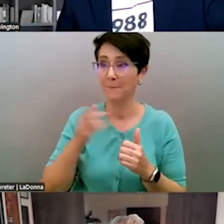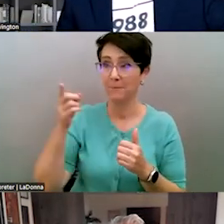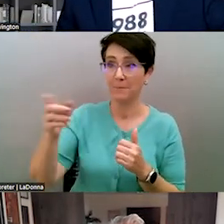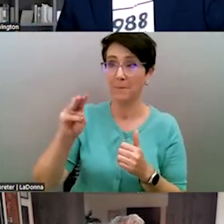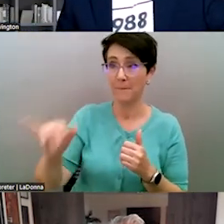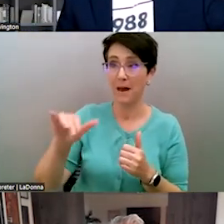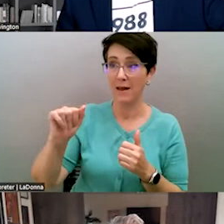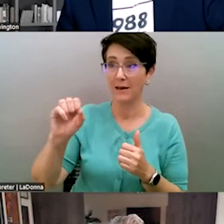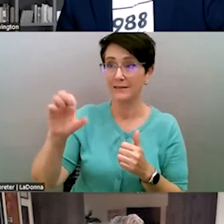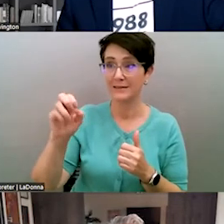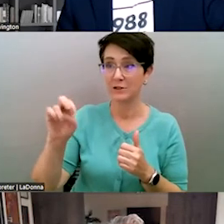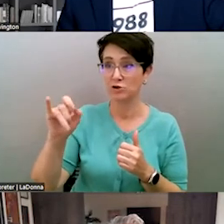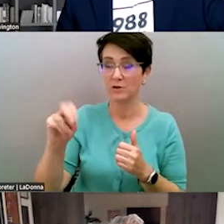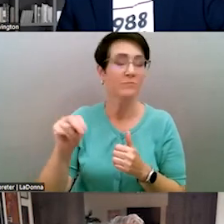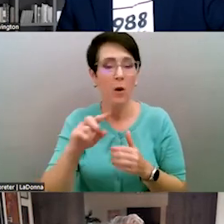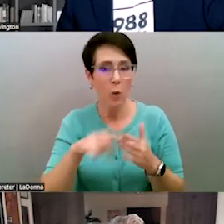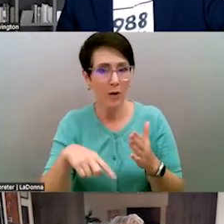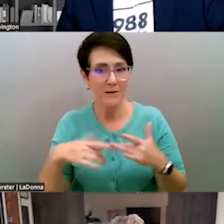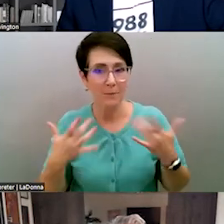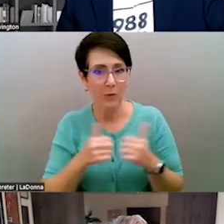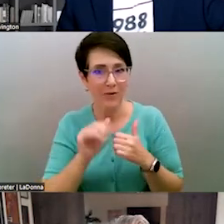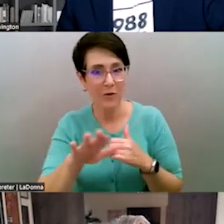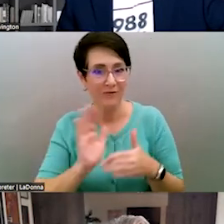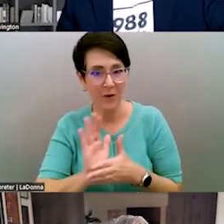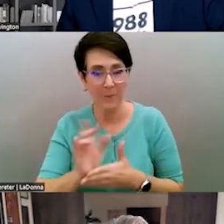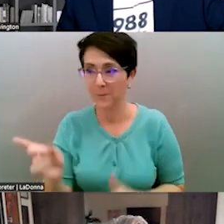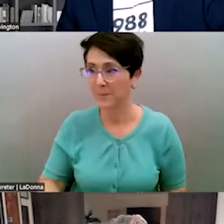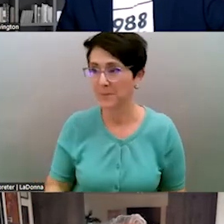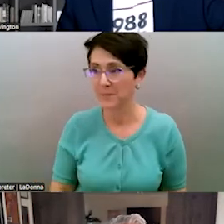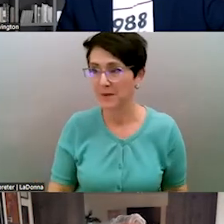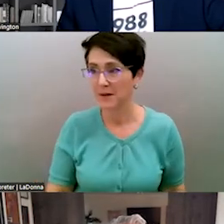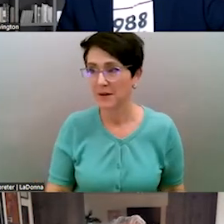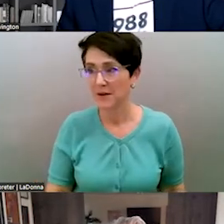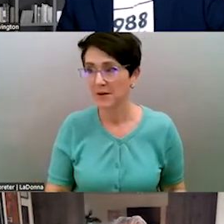WHAT'S STATUS OF YOUR FILM RIGHT NOW, GREG? >> IT'S GOING GOOD. WE ARE DOING SCREENINGS